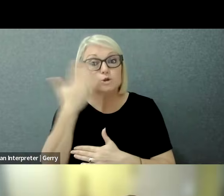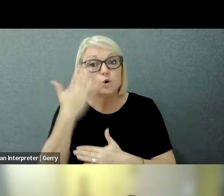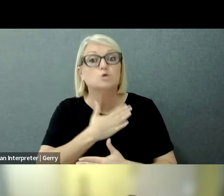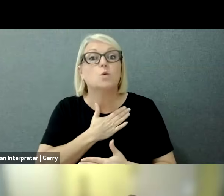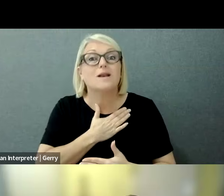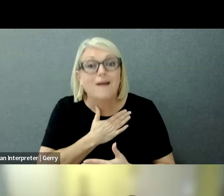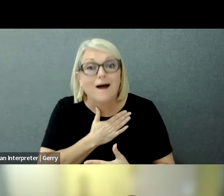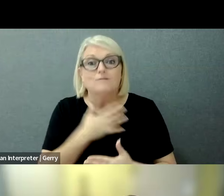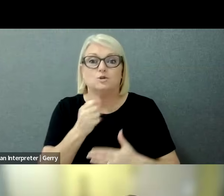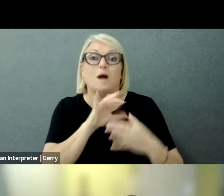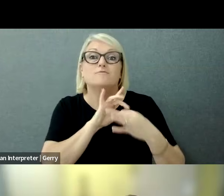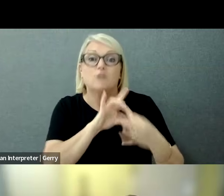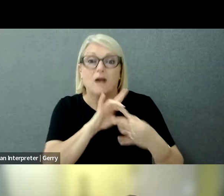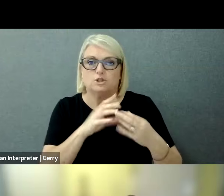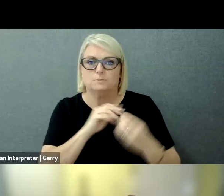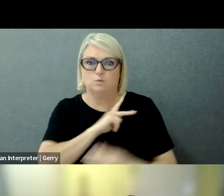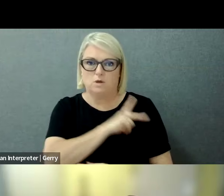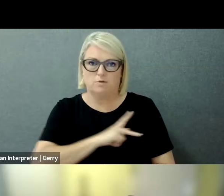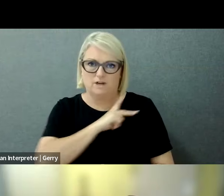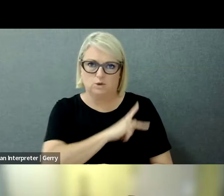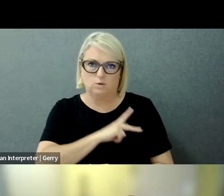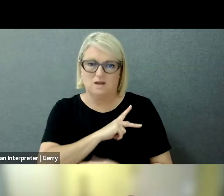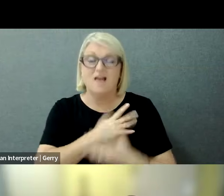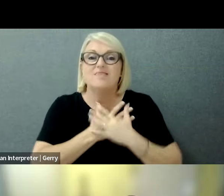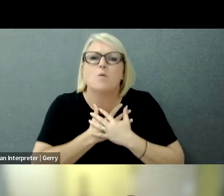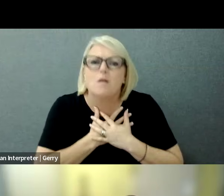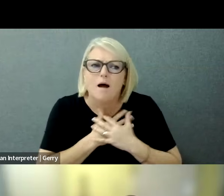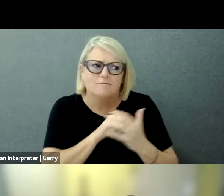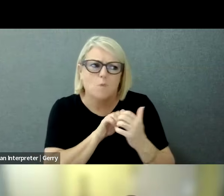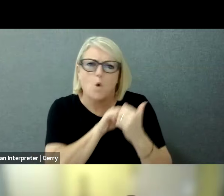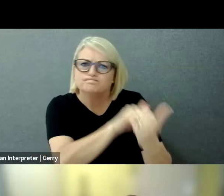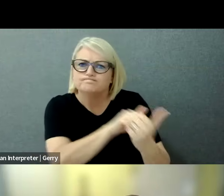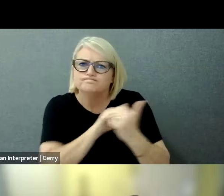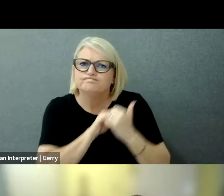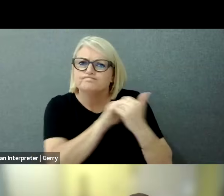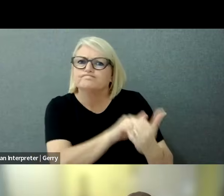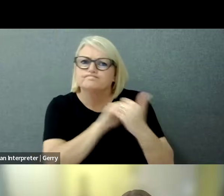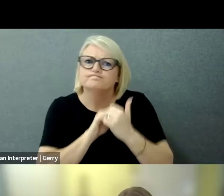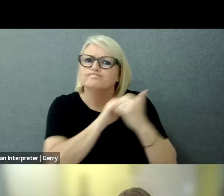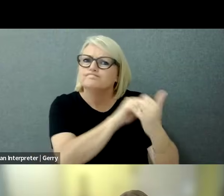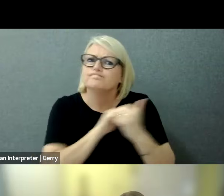this space and would love to be working in a more thoughtful and kind of systemic and much less ad